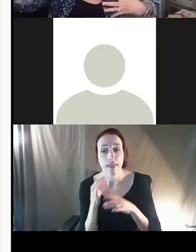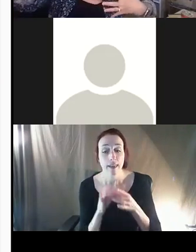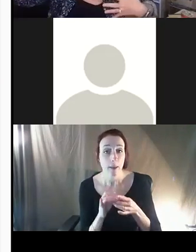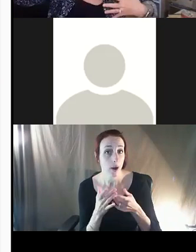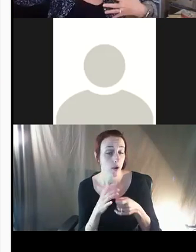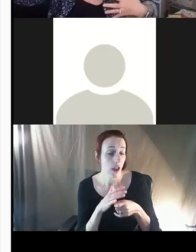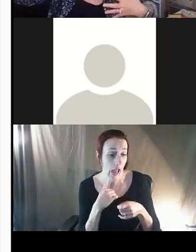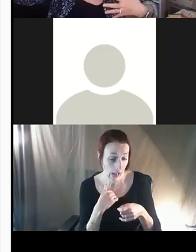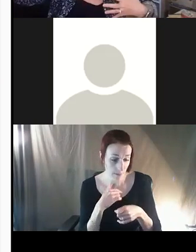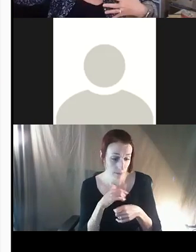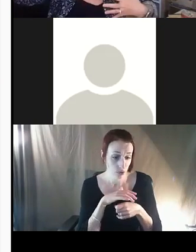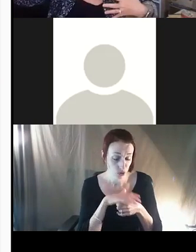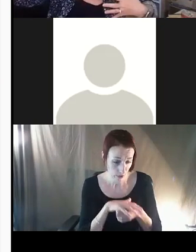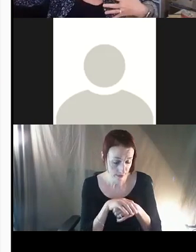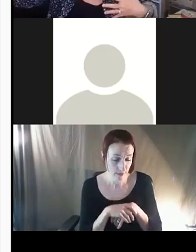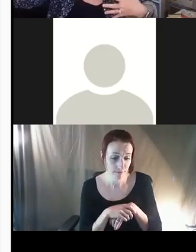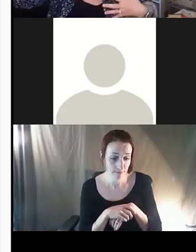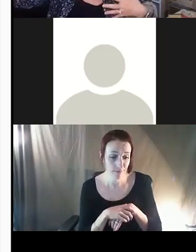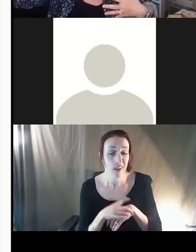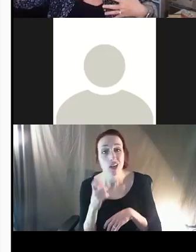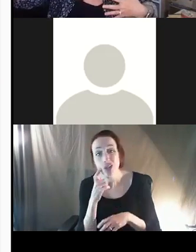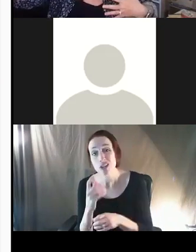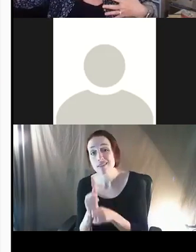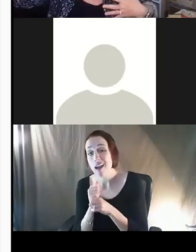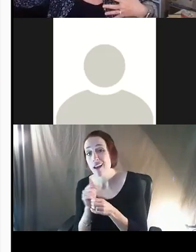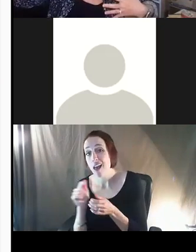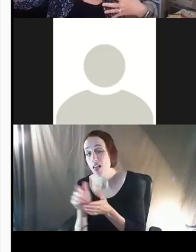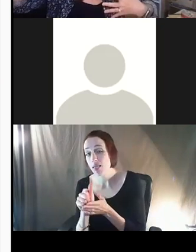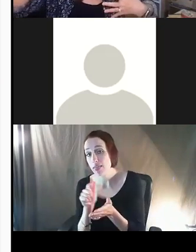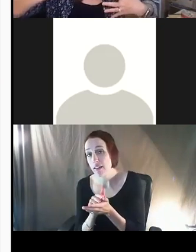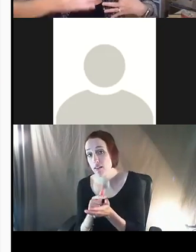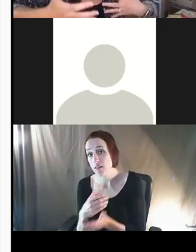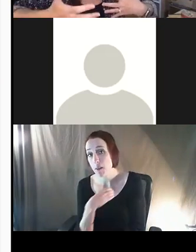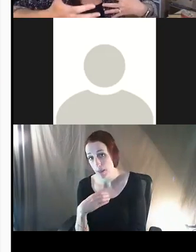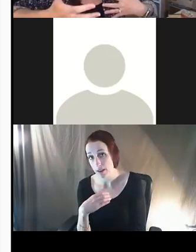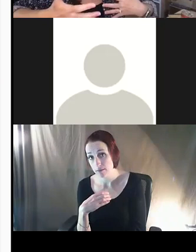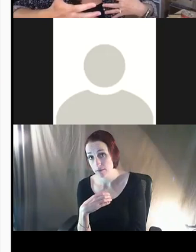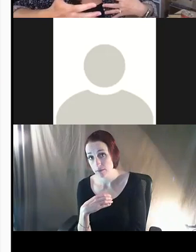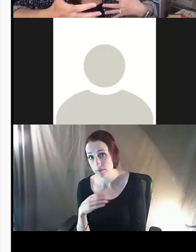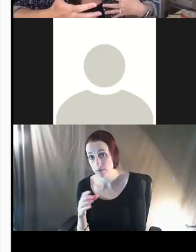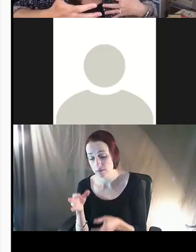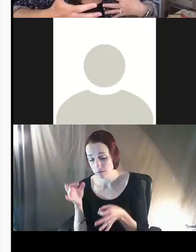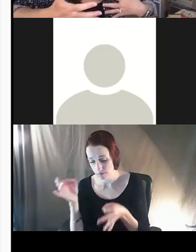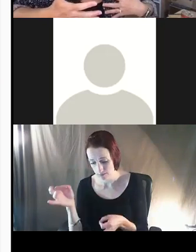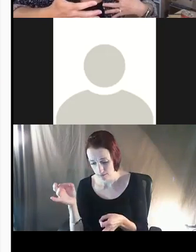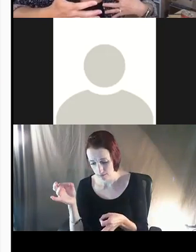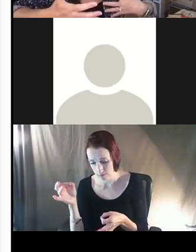received a legal complaint, and now you need to figure out what to do.